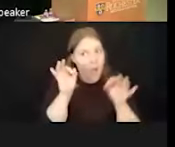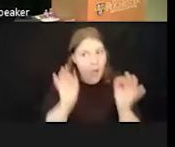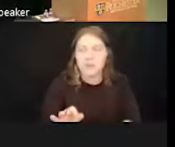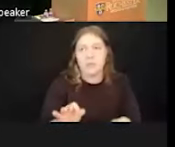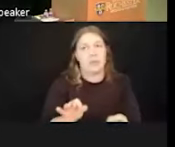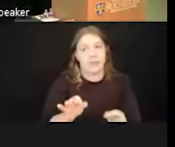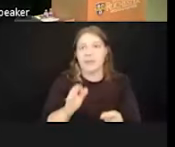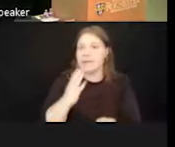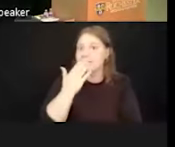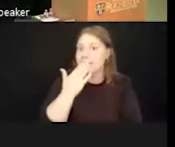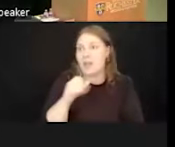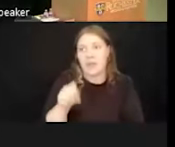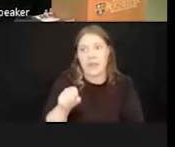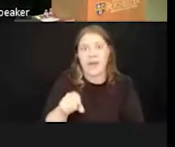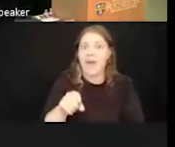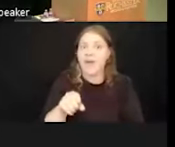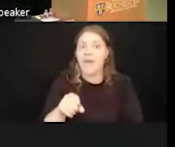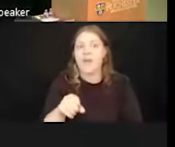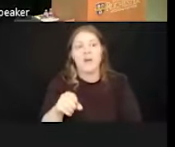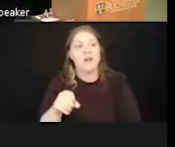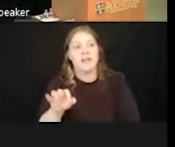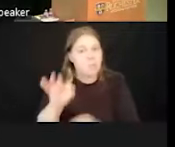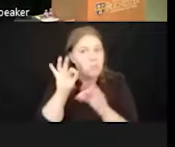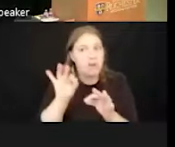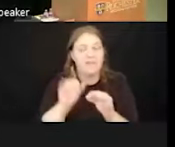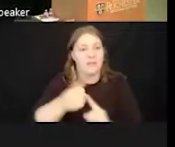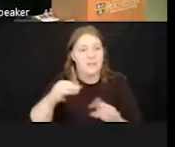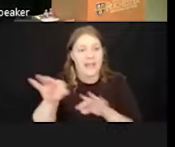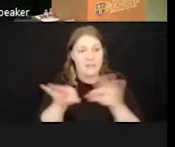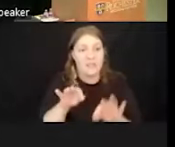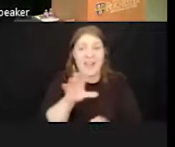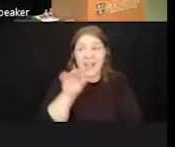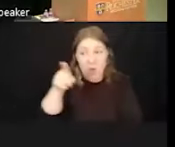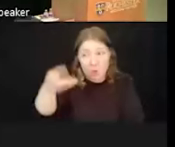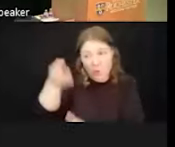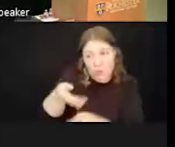couldn't have said it any better and coming from you who actually works in this field um